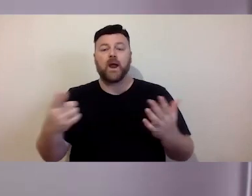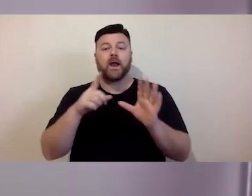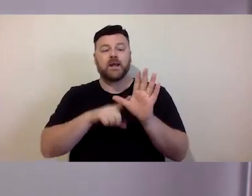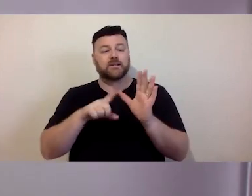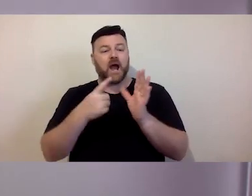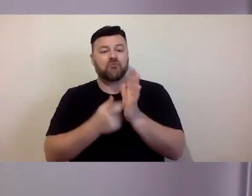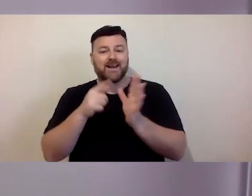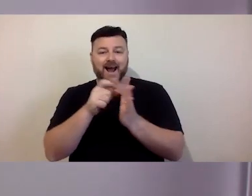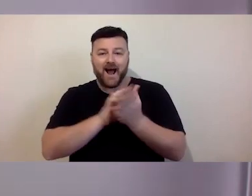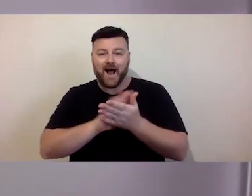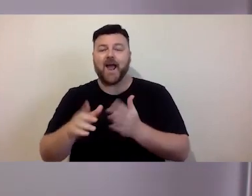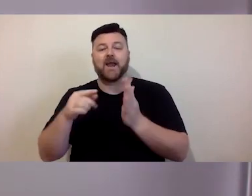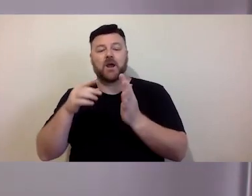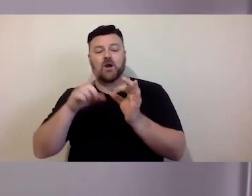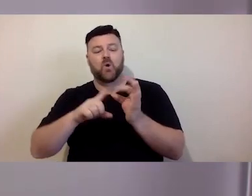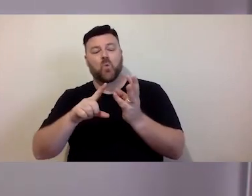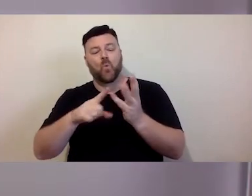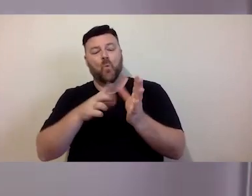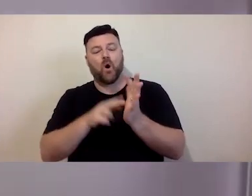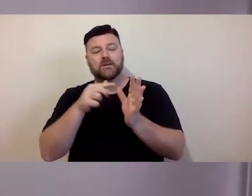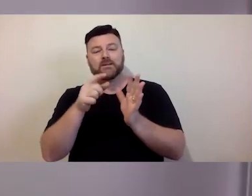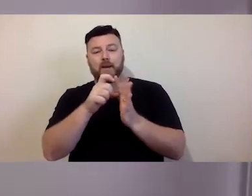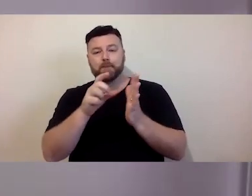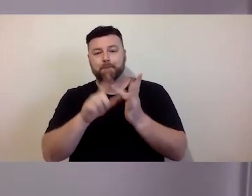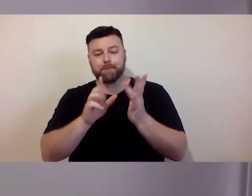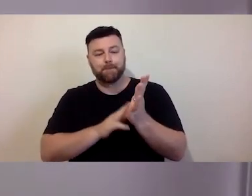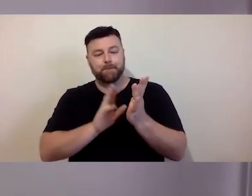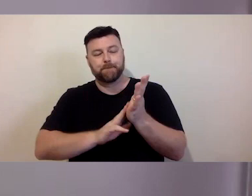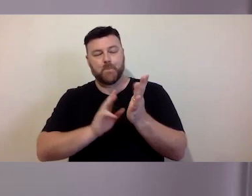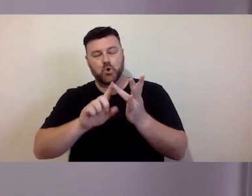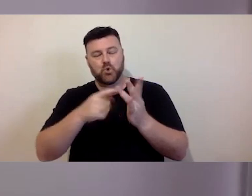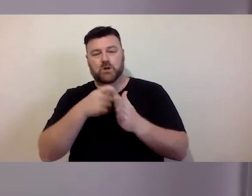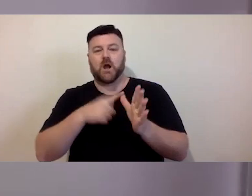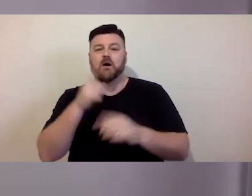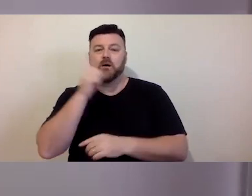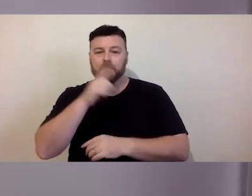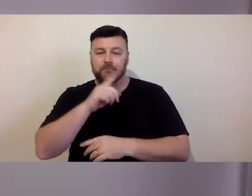peoples, where they share the lands and waters. I pay my respects to